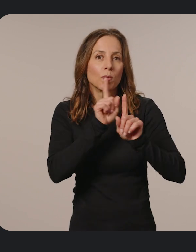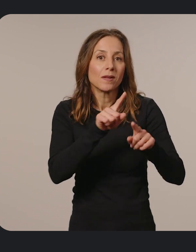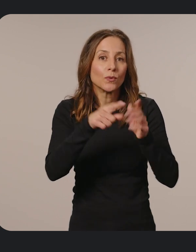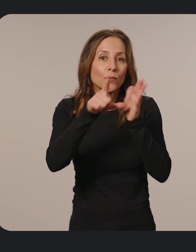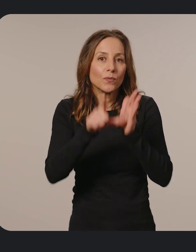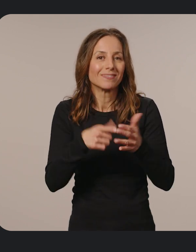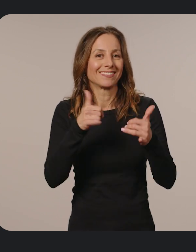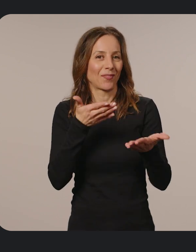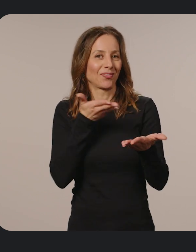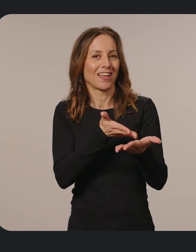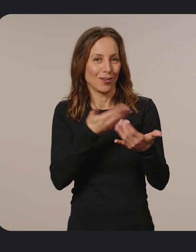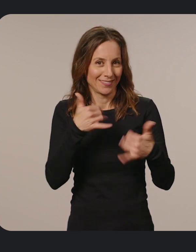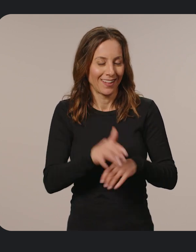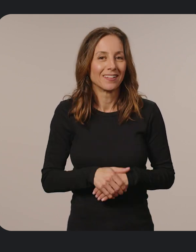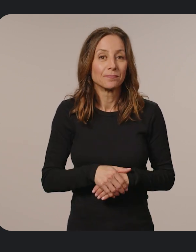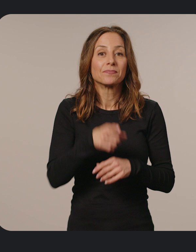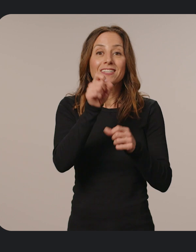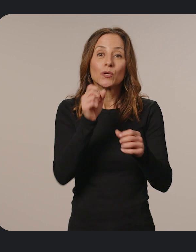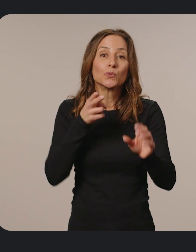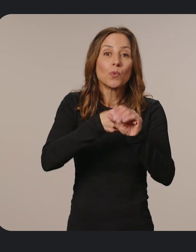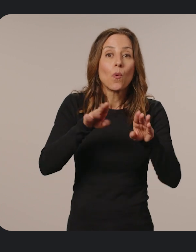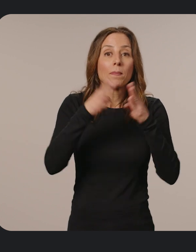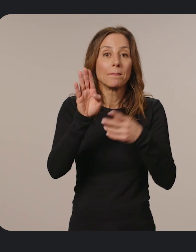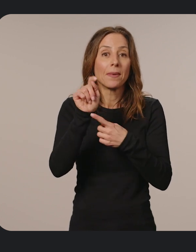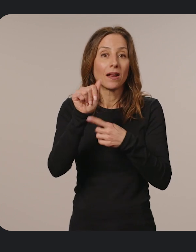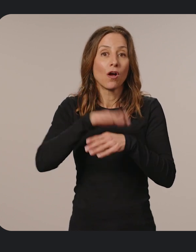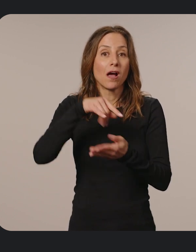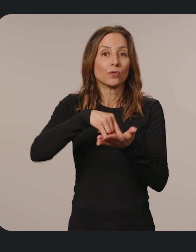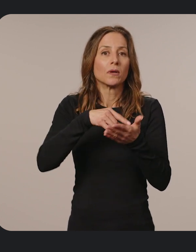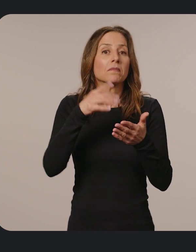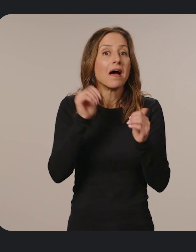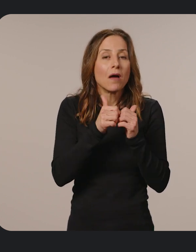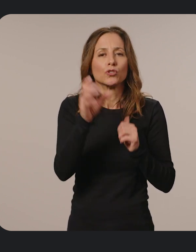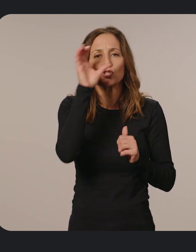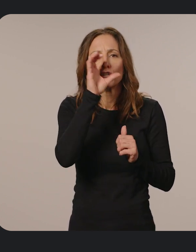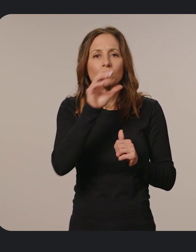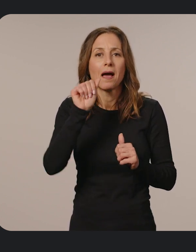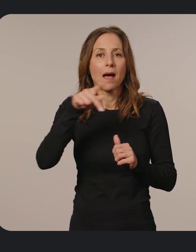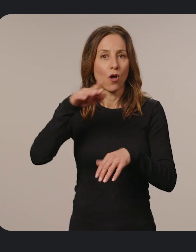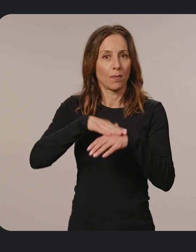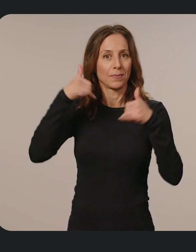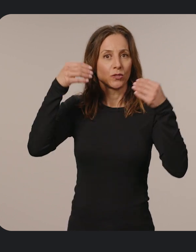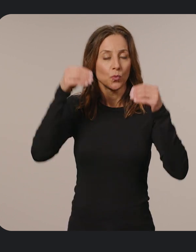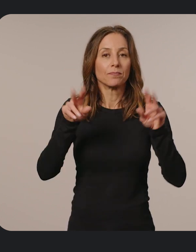are still there at the tap of a screen. You can join the open beta on Android by searching for the app on the Play Store